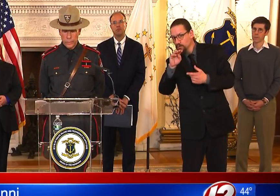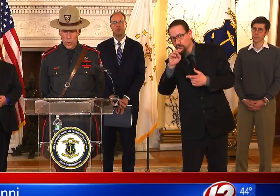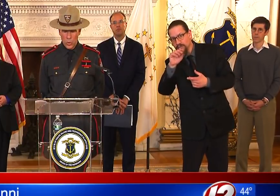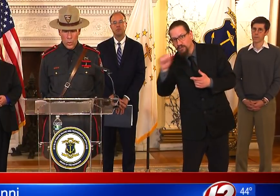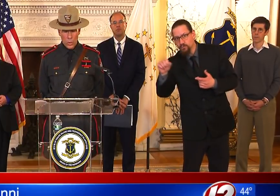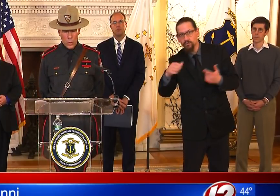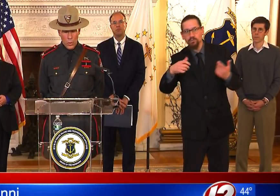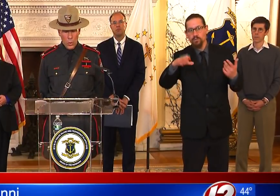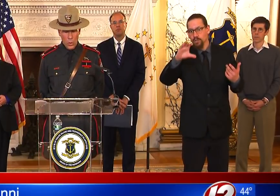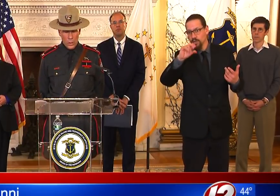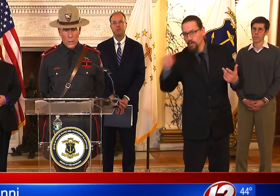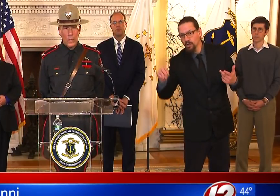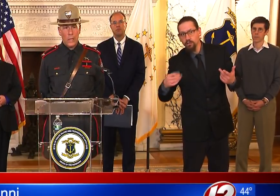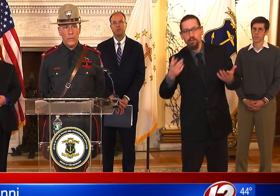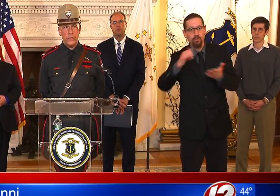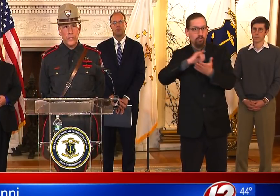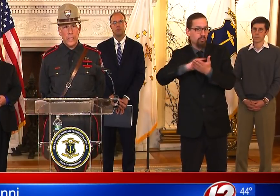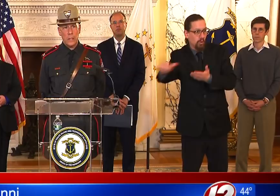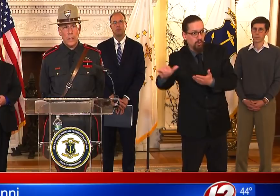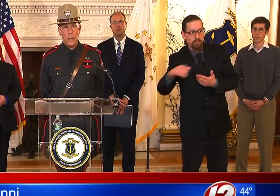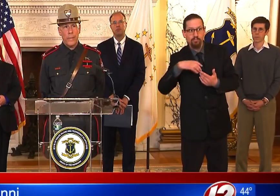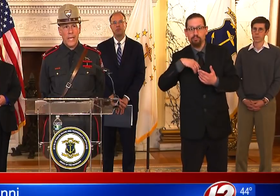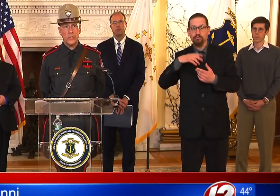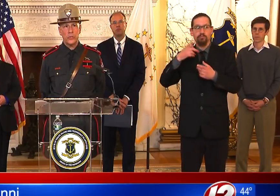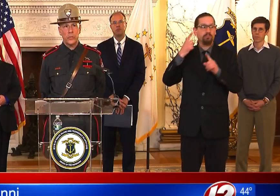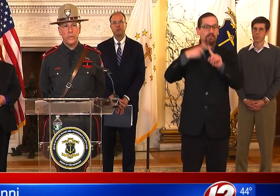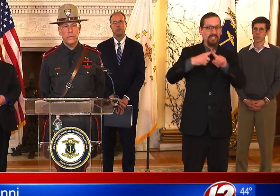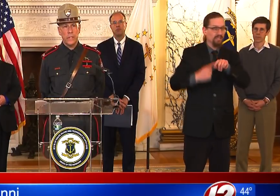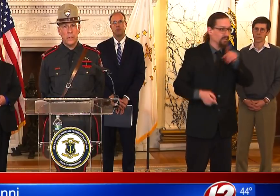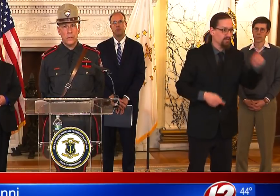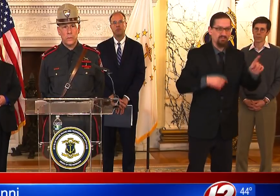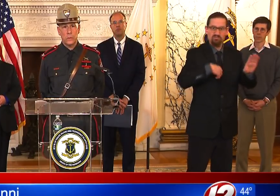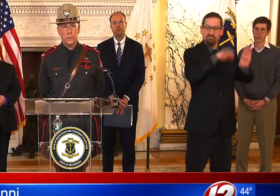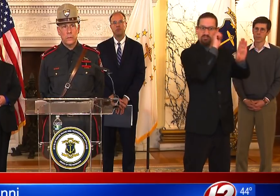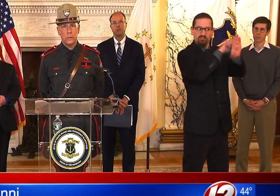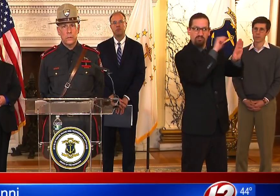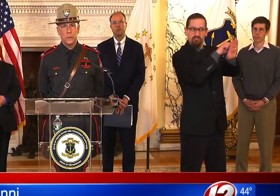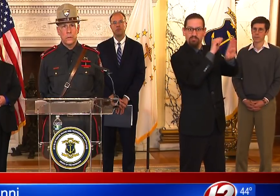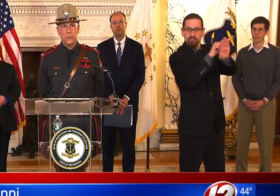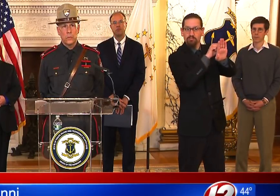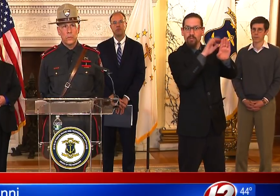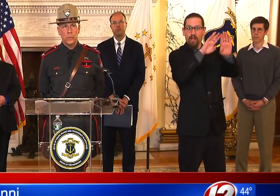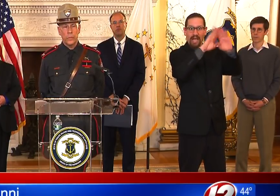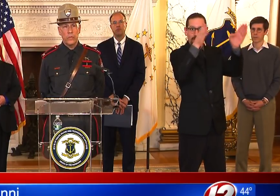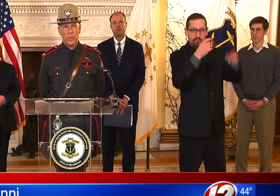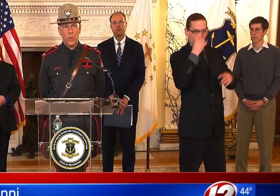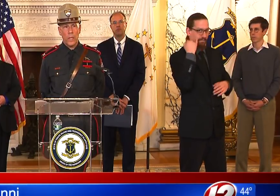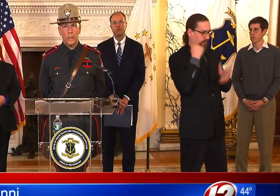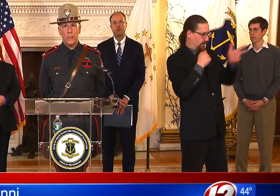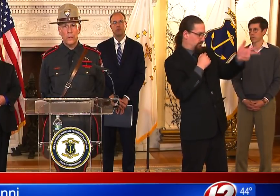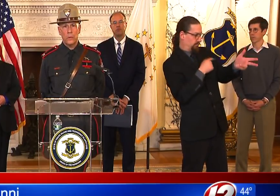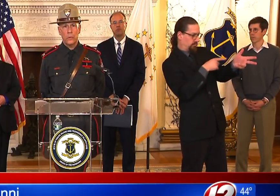BE KNOCKING ON? THE ANSWER TO THAT QUESTION IS,